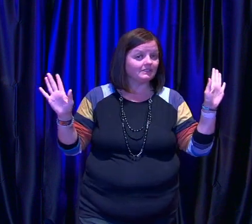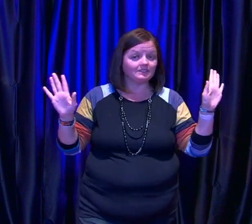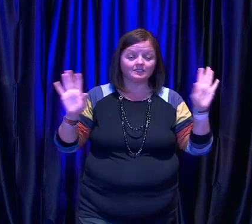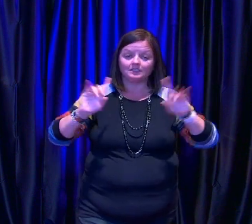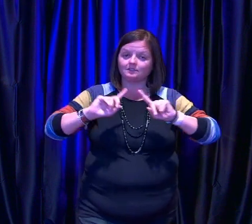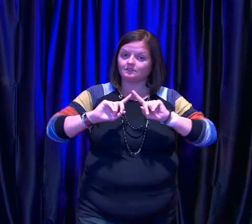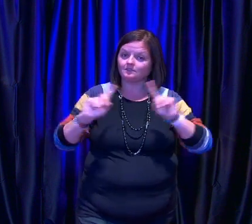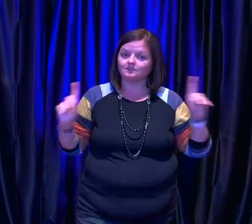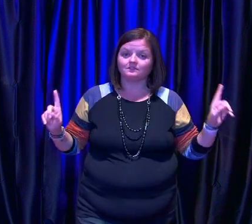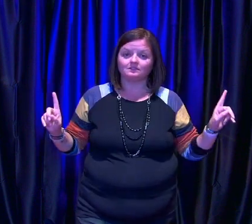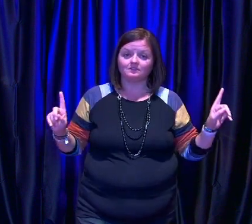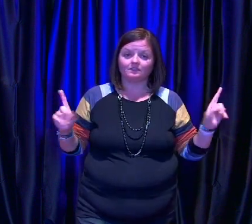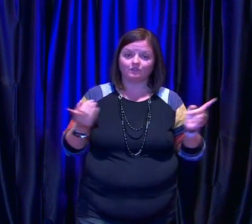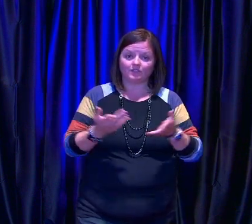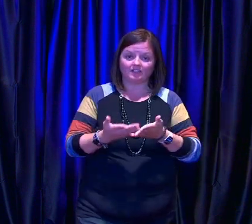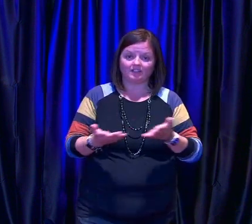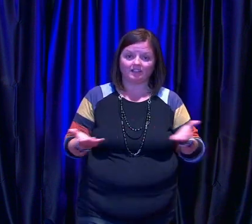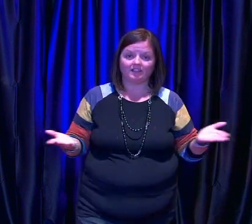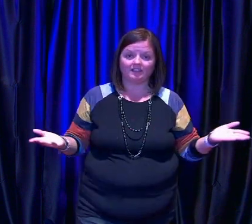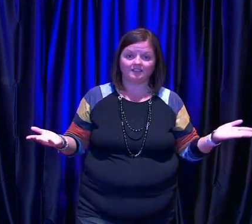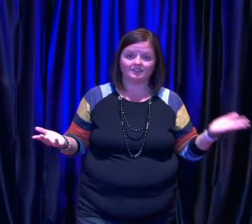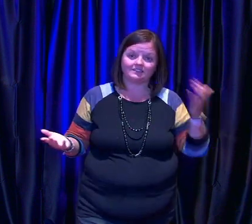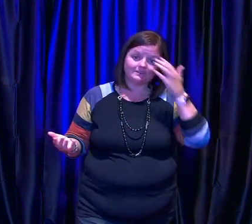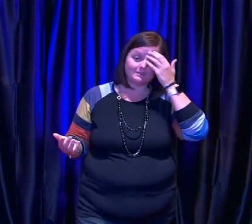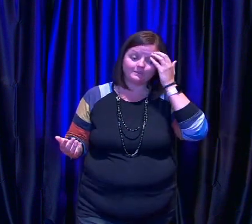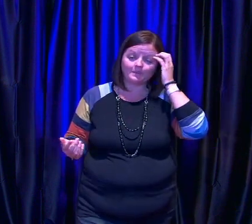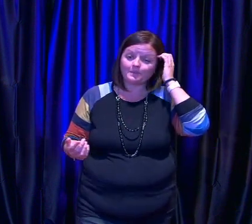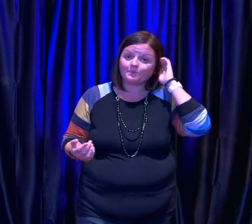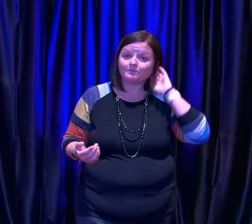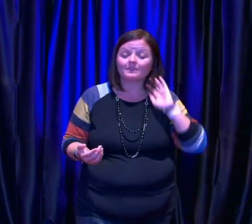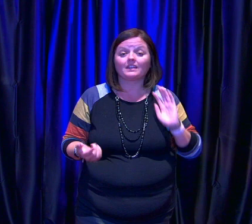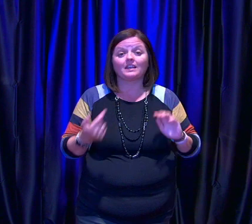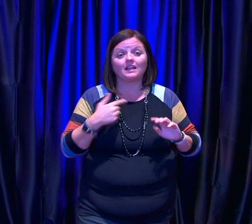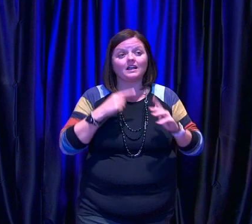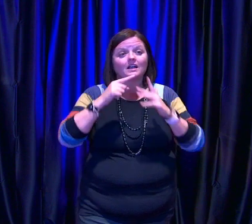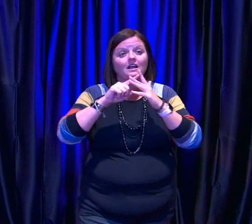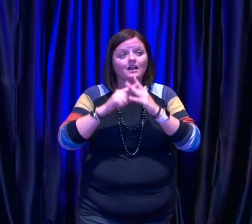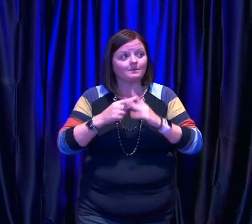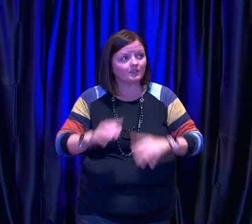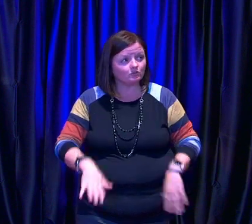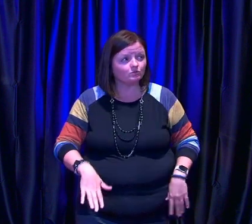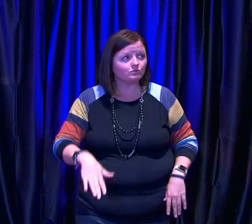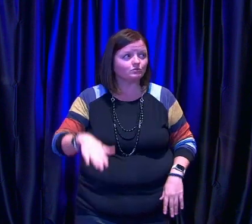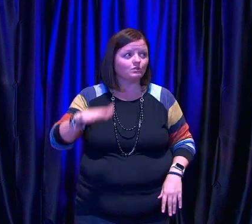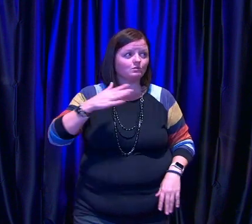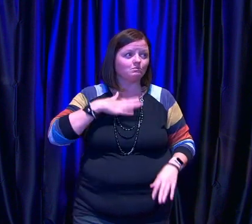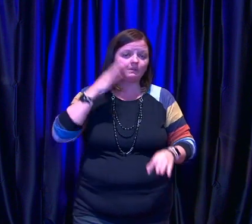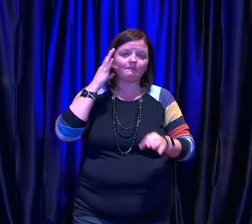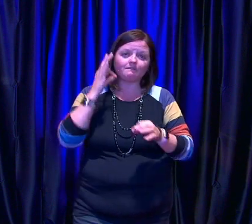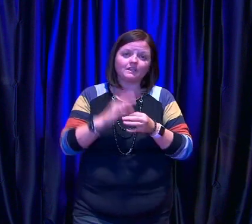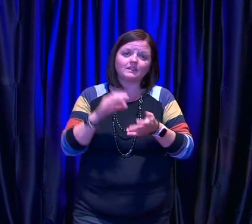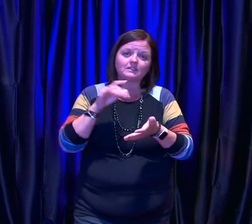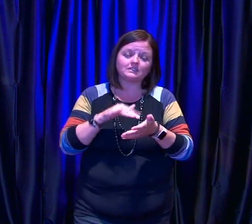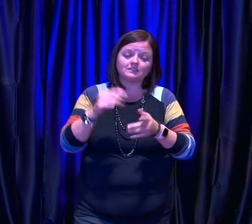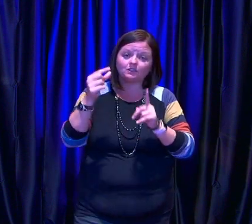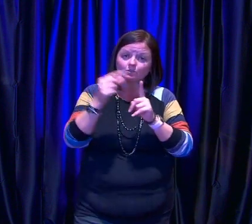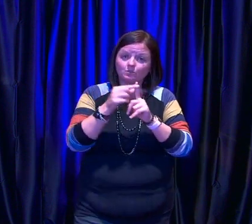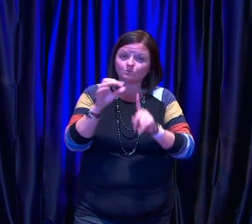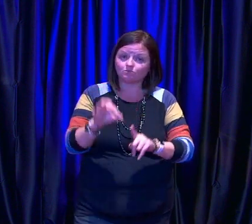different things and as you know as i begin to grow in my faith and study the word and especially begin to